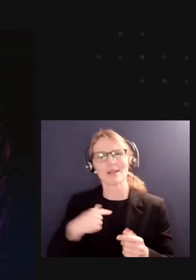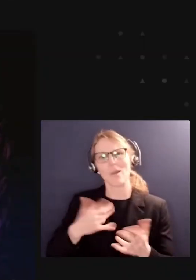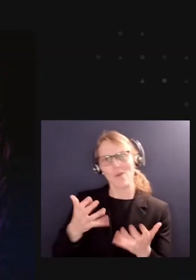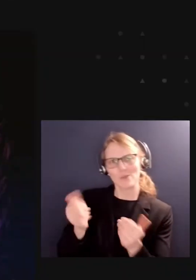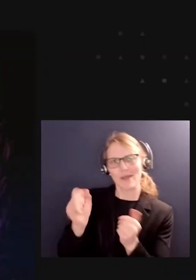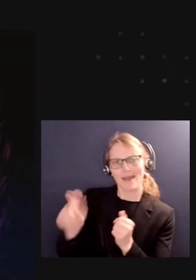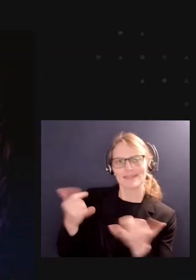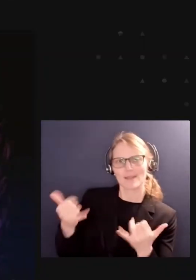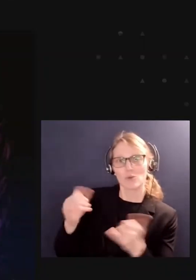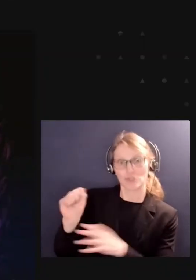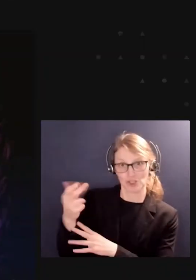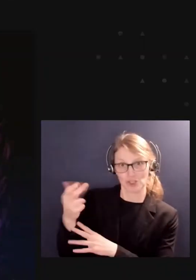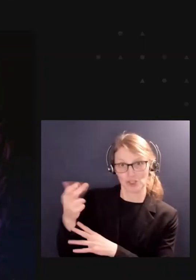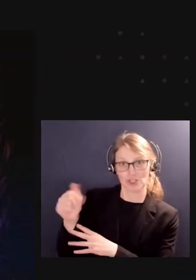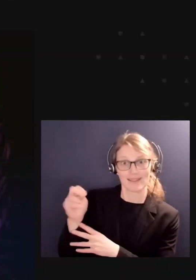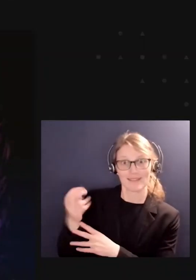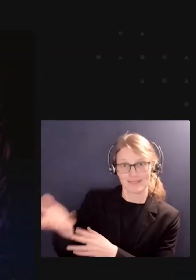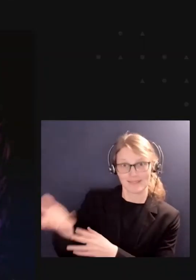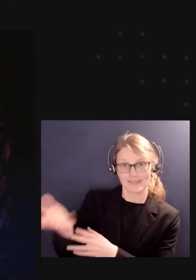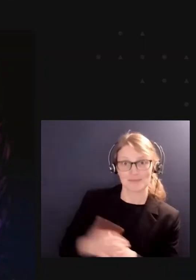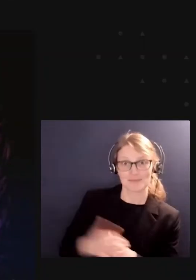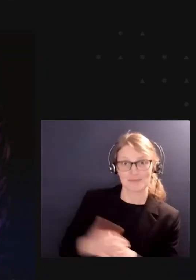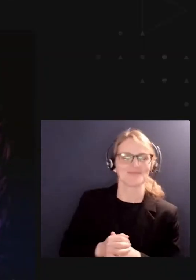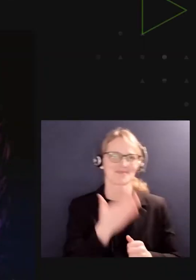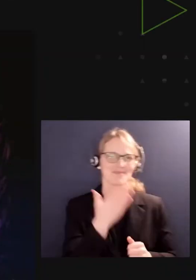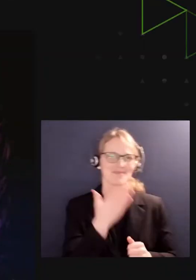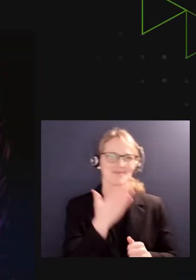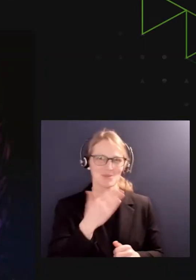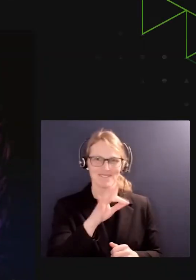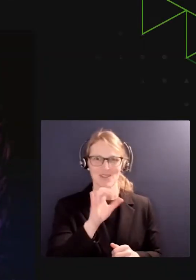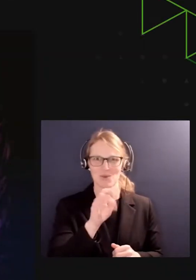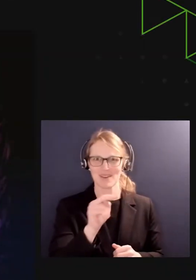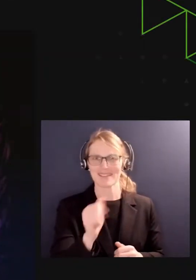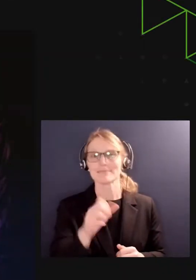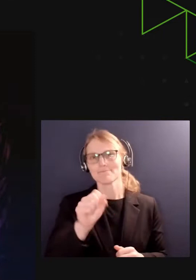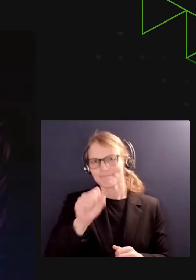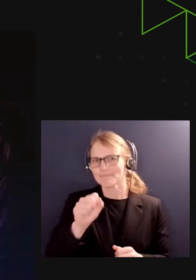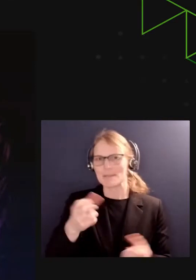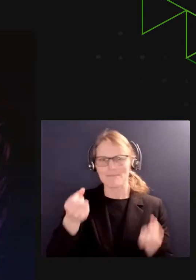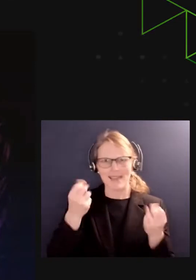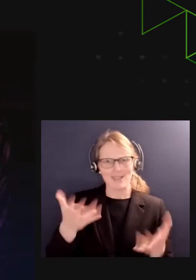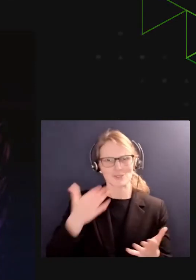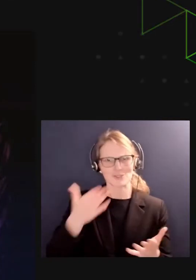Thanks, Fiona. I mean, so many good thoughts so far. And I'm struggling to make sure that I add value